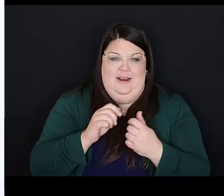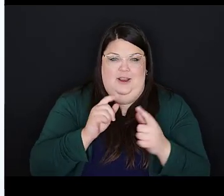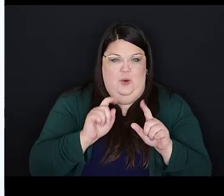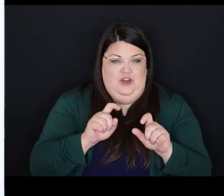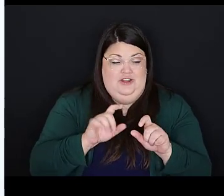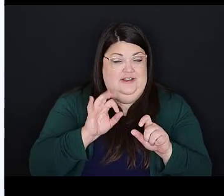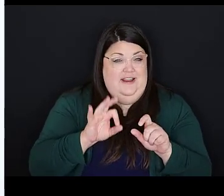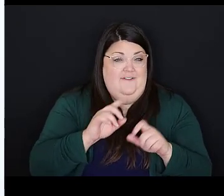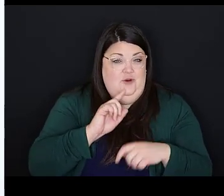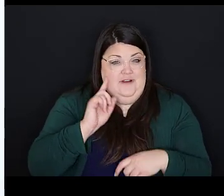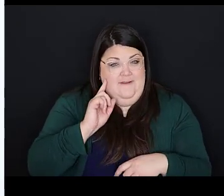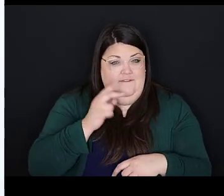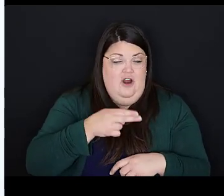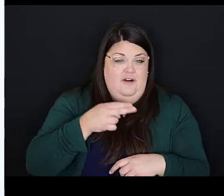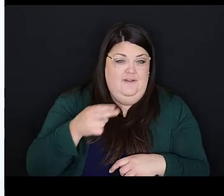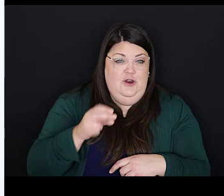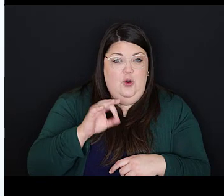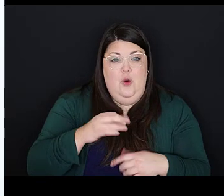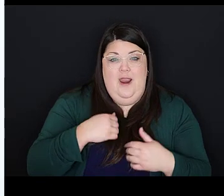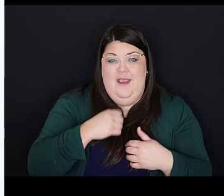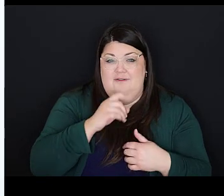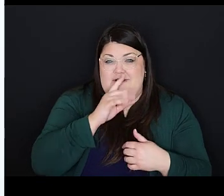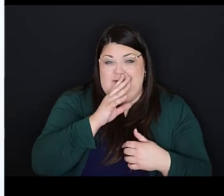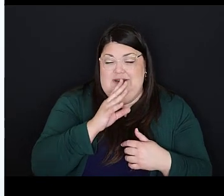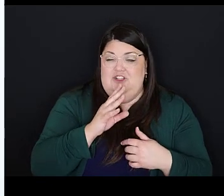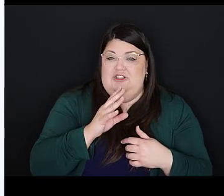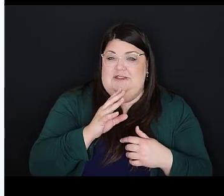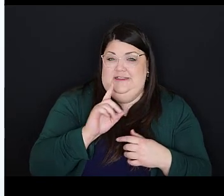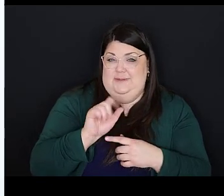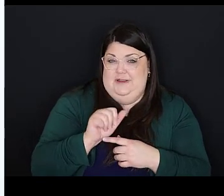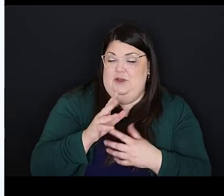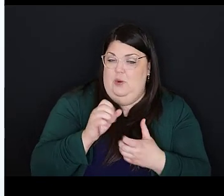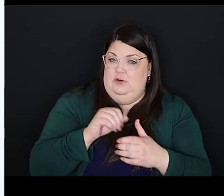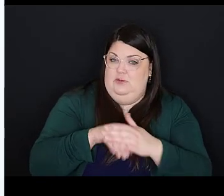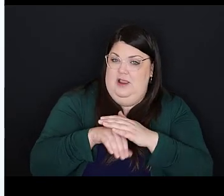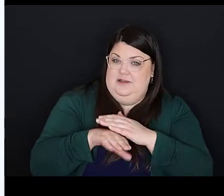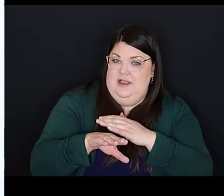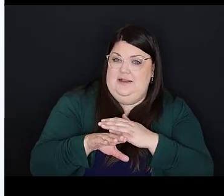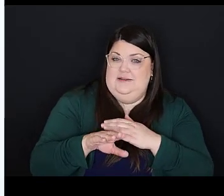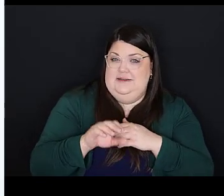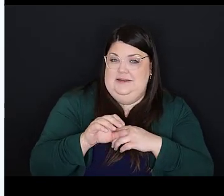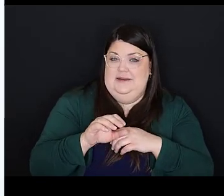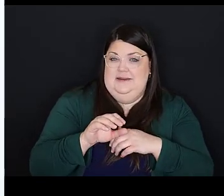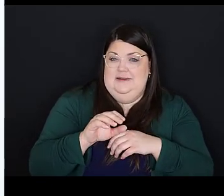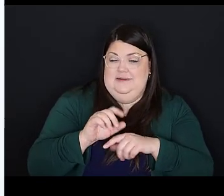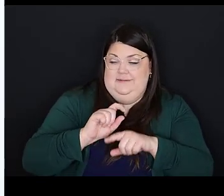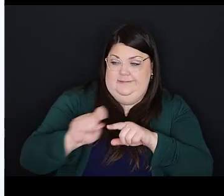If you are deaf, hard of hearing, or have a speech disability and wish to access telecommunications